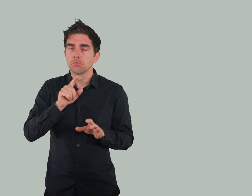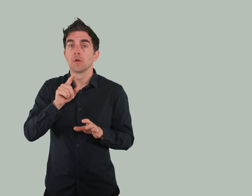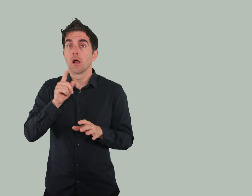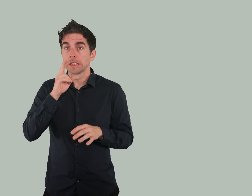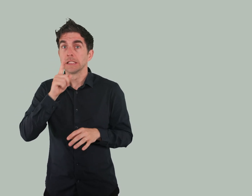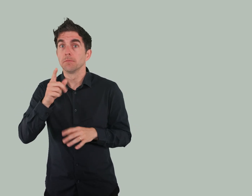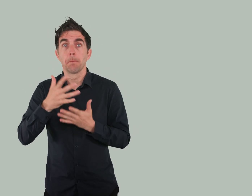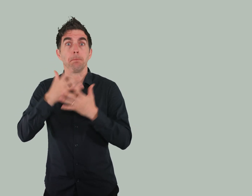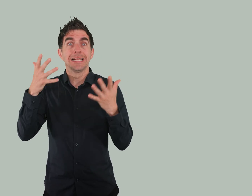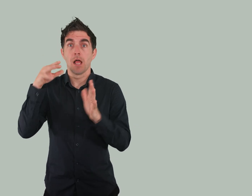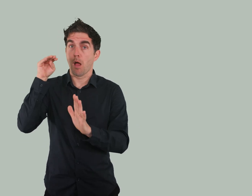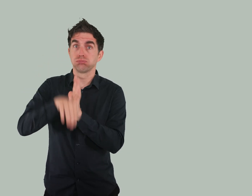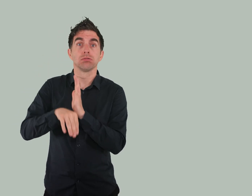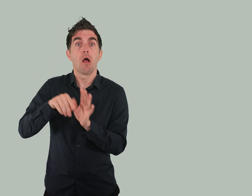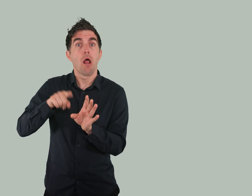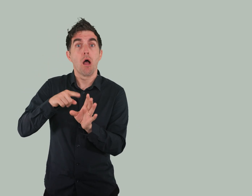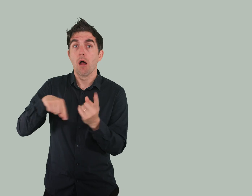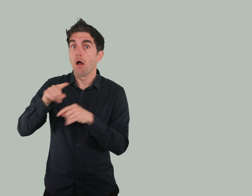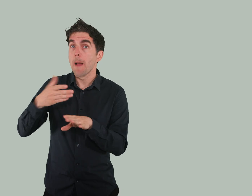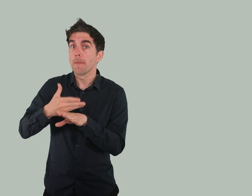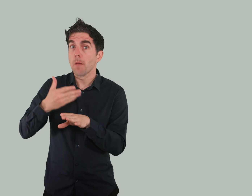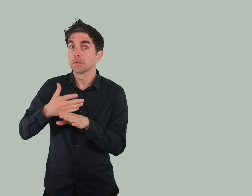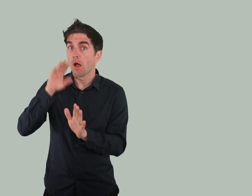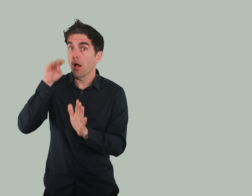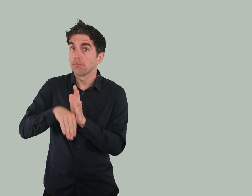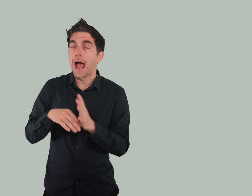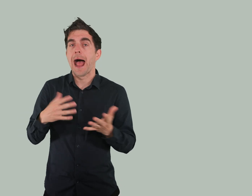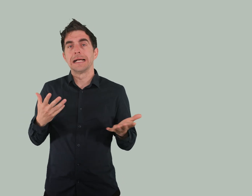Areas with the largest falls in youth employment are not always